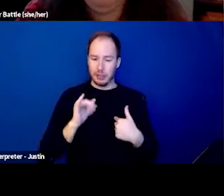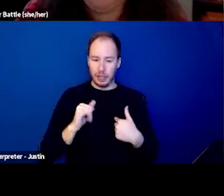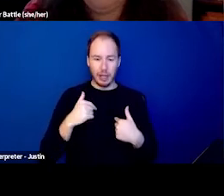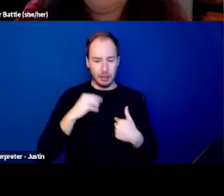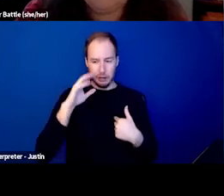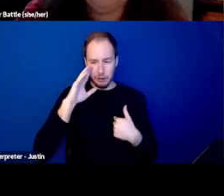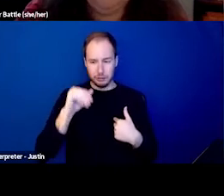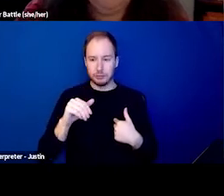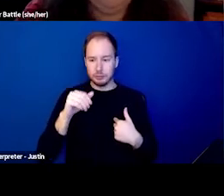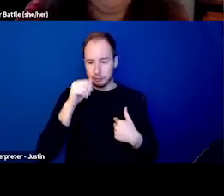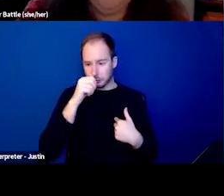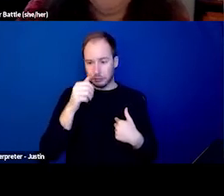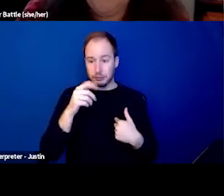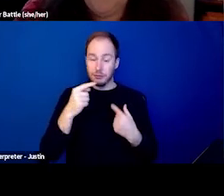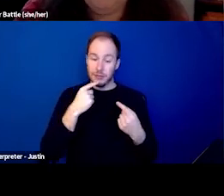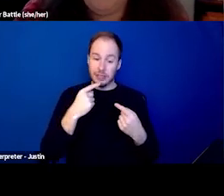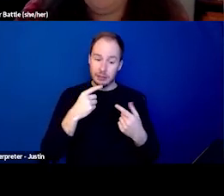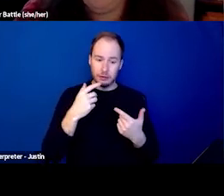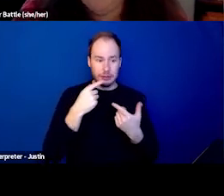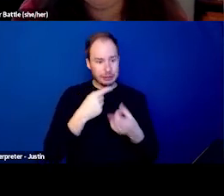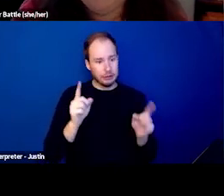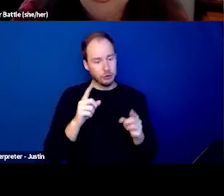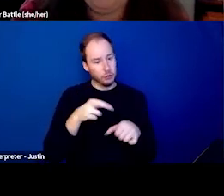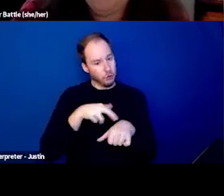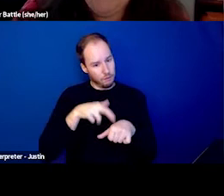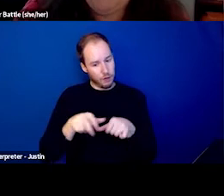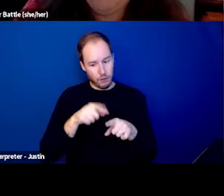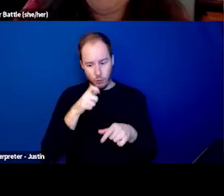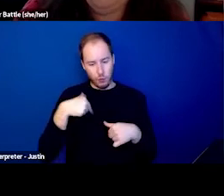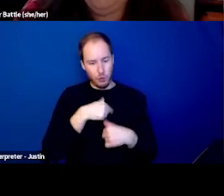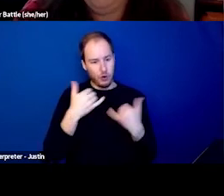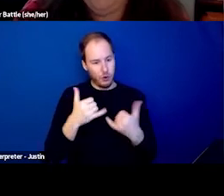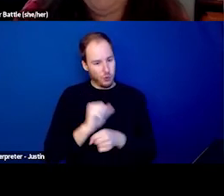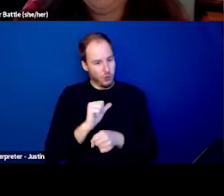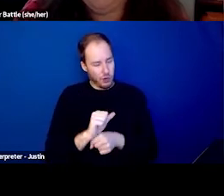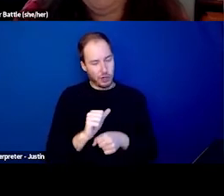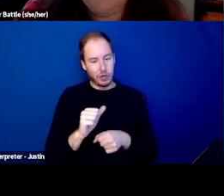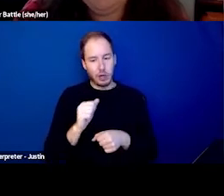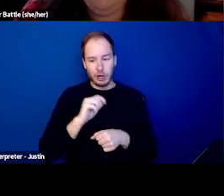the most successful referrals are from the current staff. And I know over the years that we've had